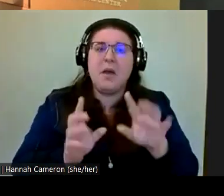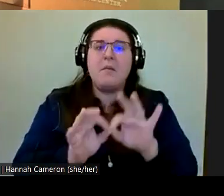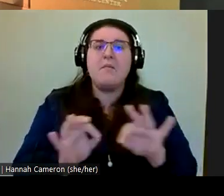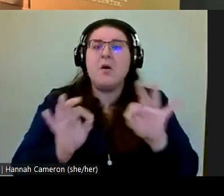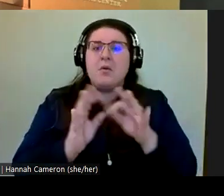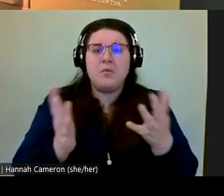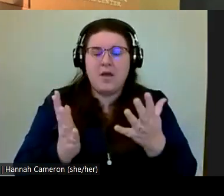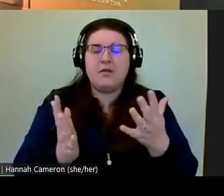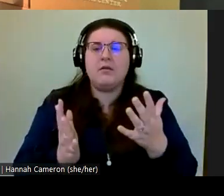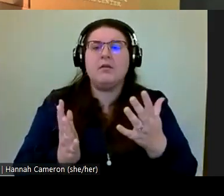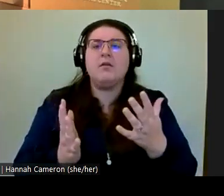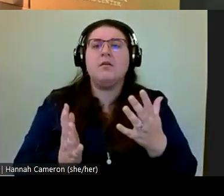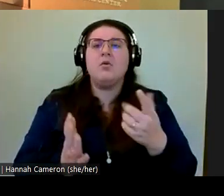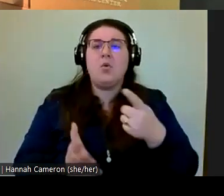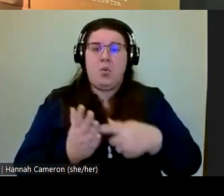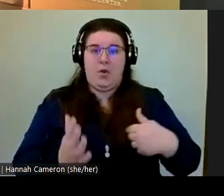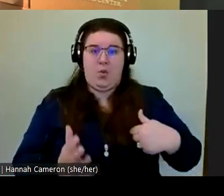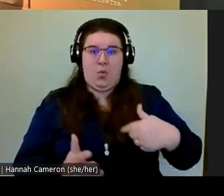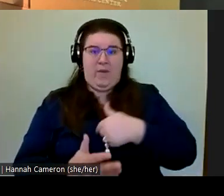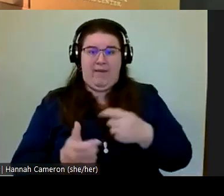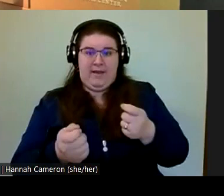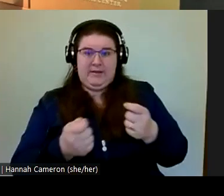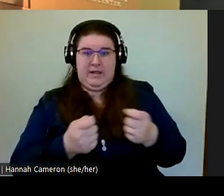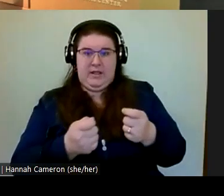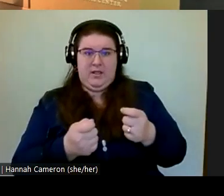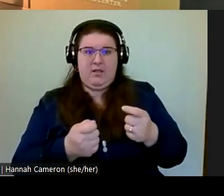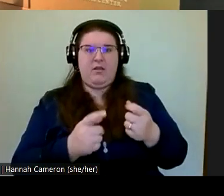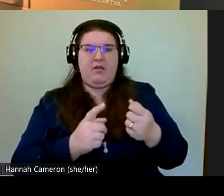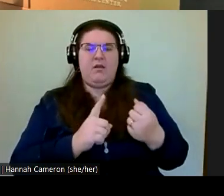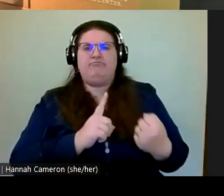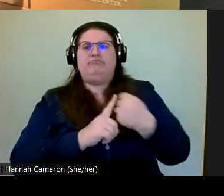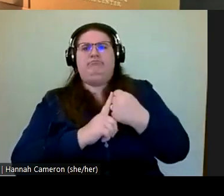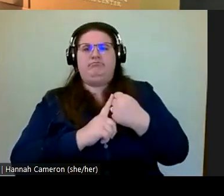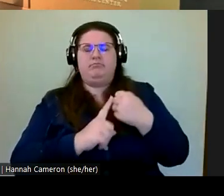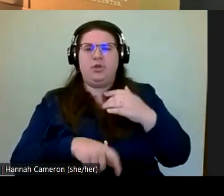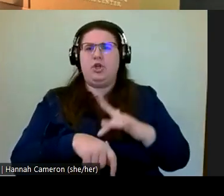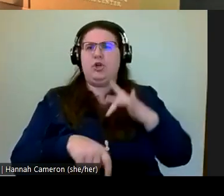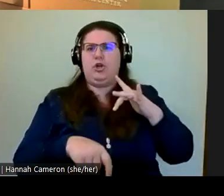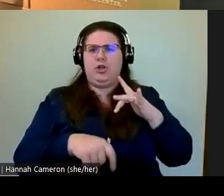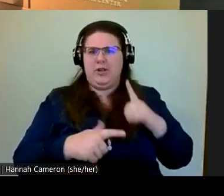is the kind of stuff we deal with comes at us very early in life so by the time we're 14 or 15 years